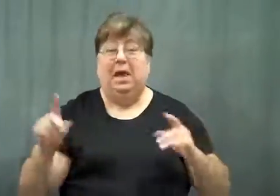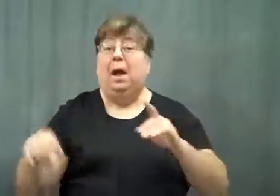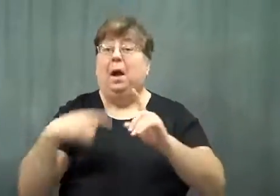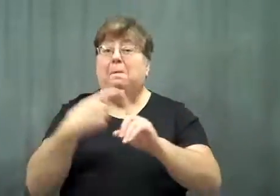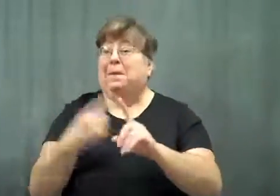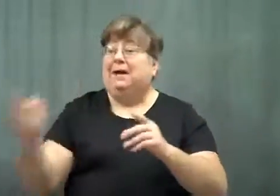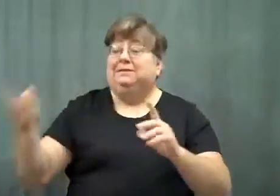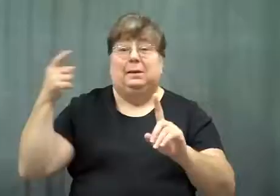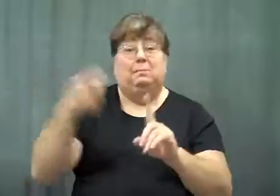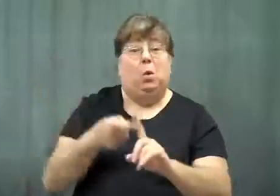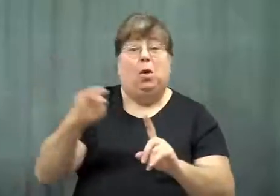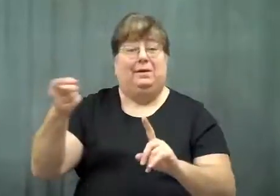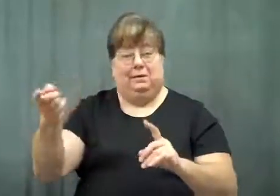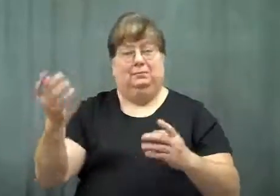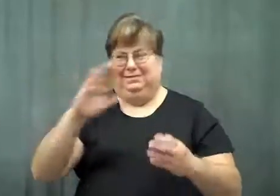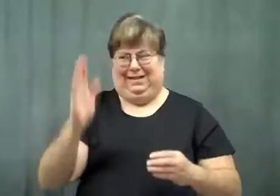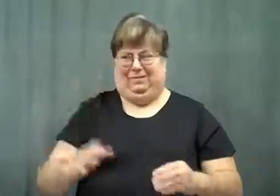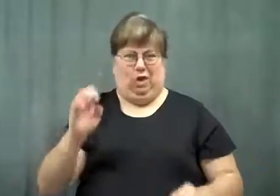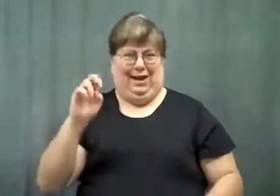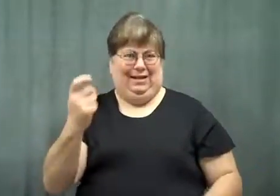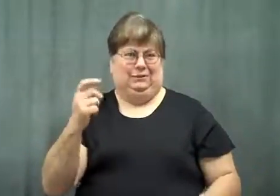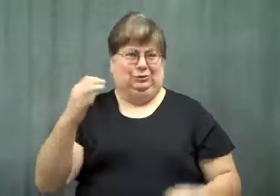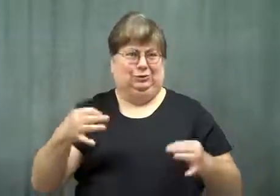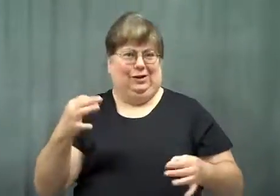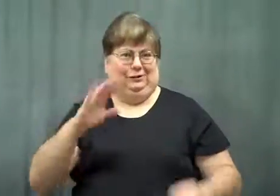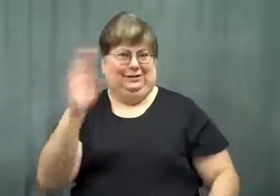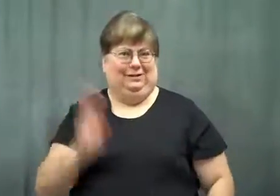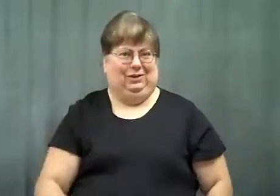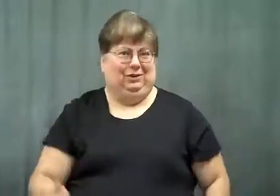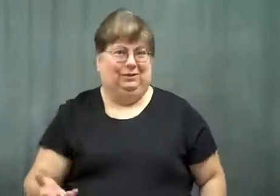One objection raised was that she had never served as a judge before.